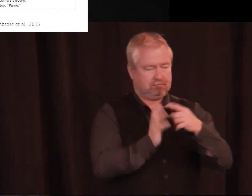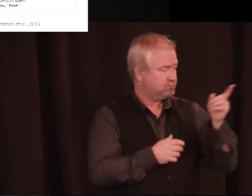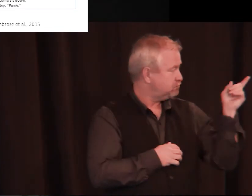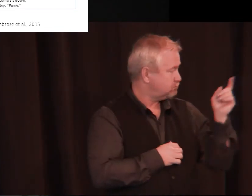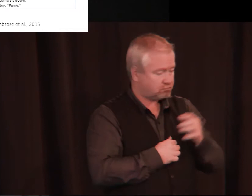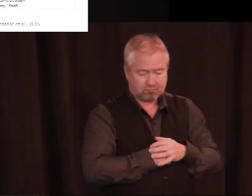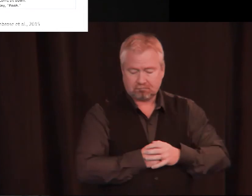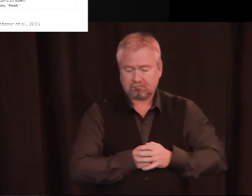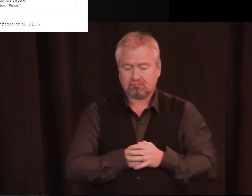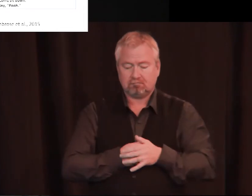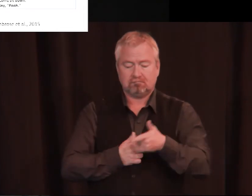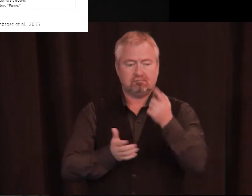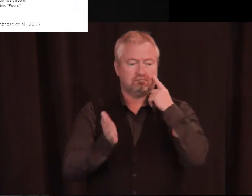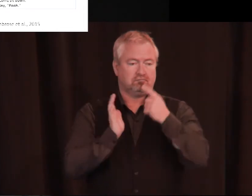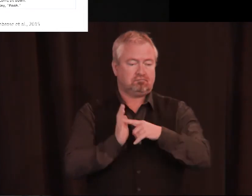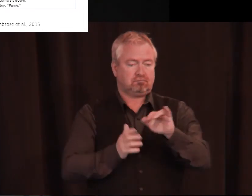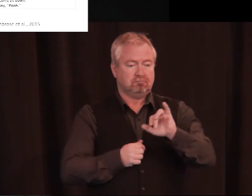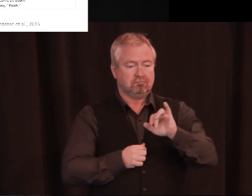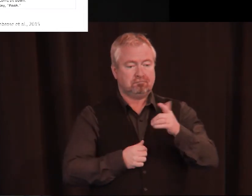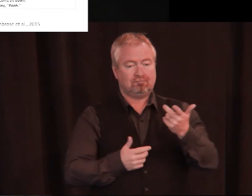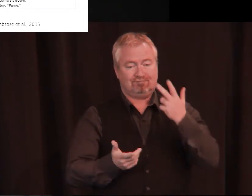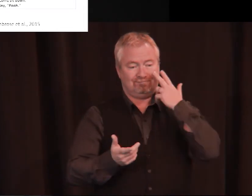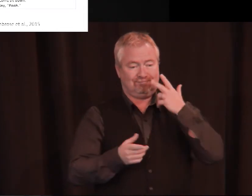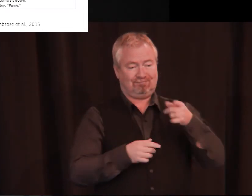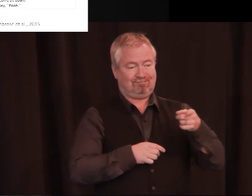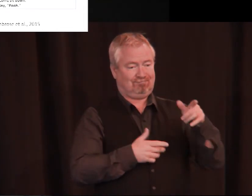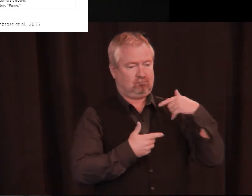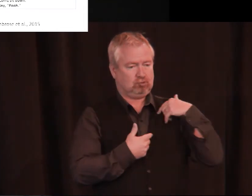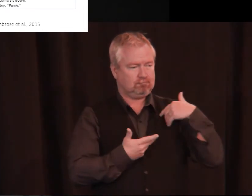We went through, after we collected all the data, we transcribed it,